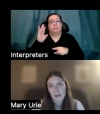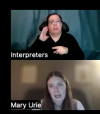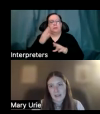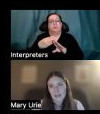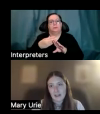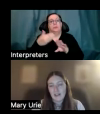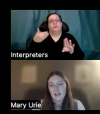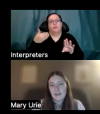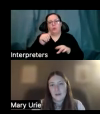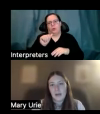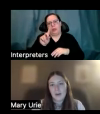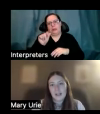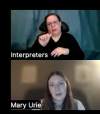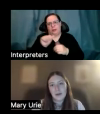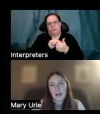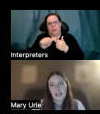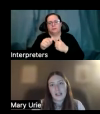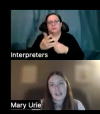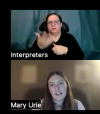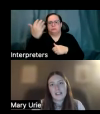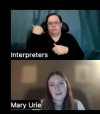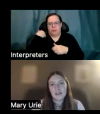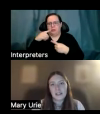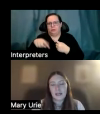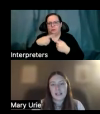passed. So back when they were trying the disability rights